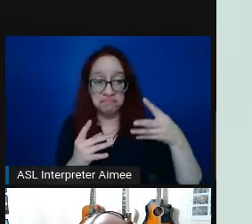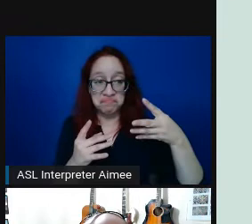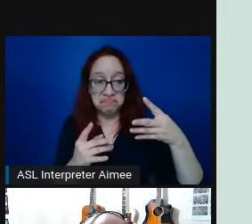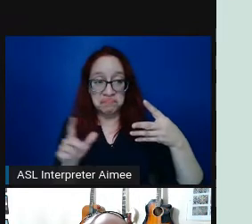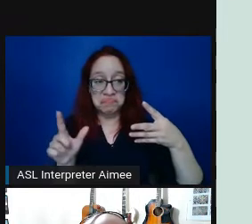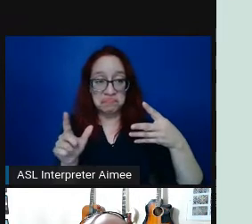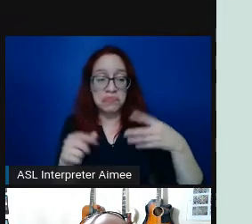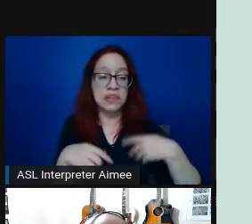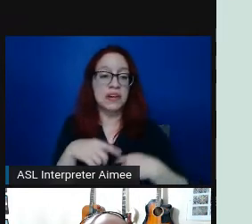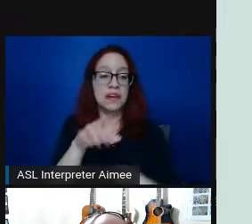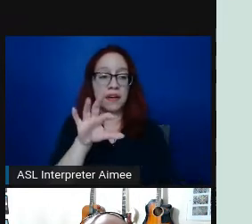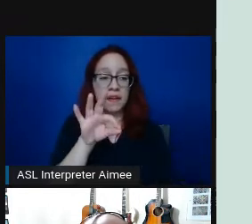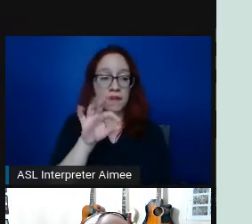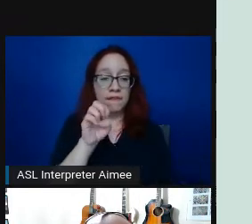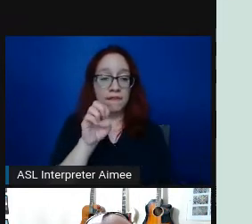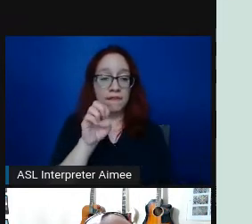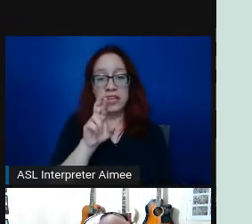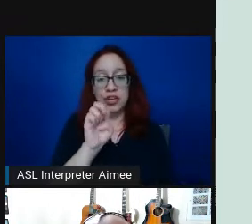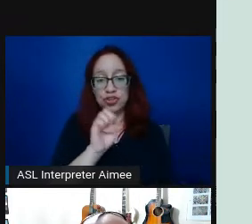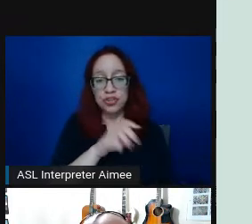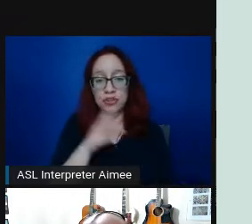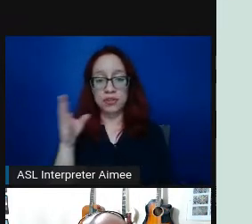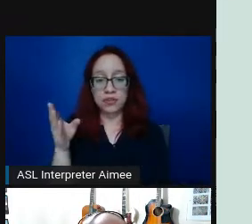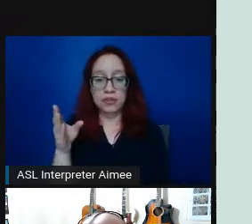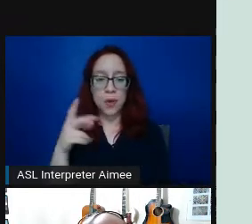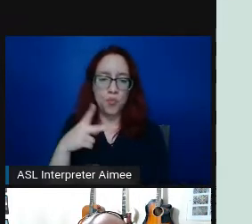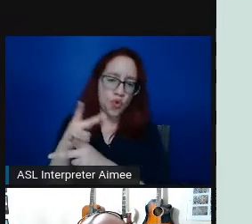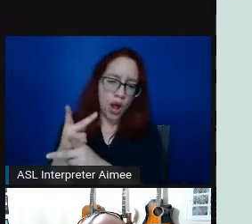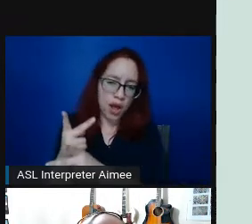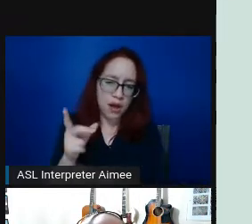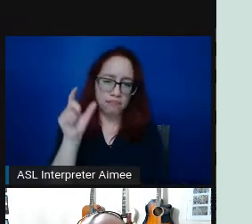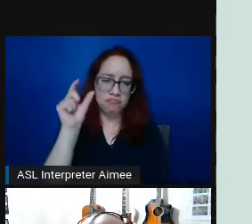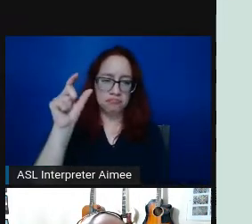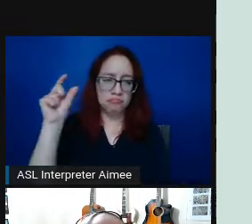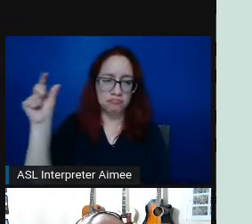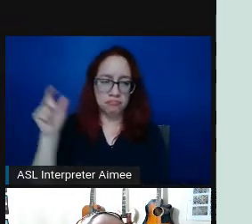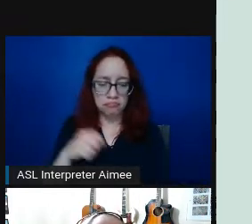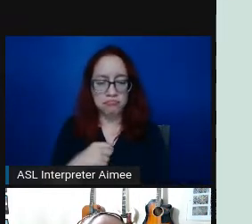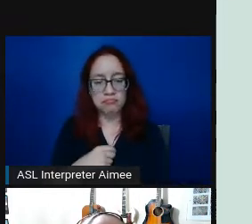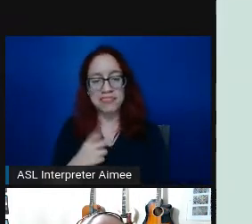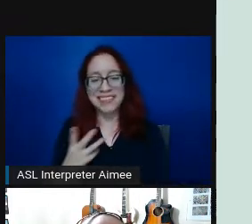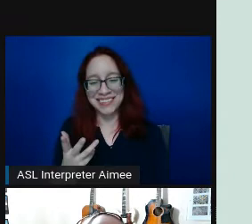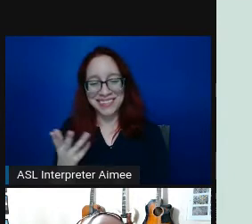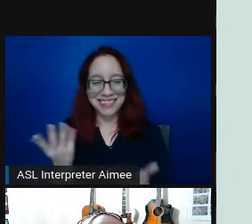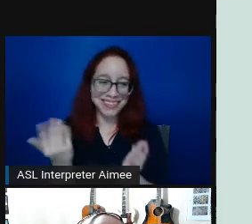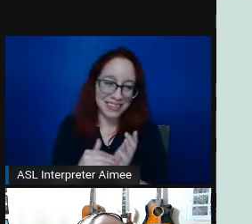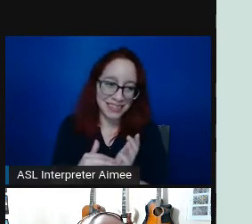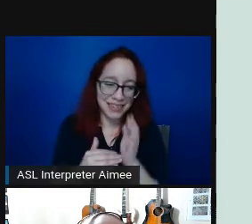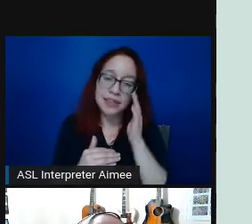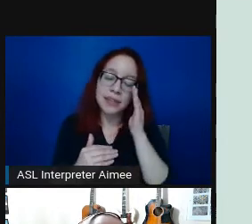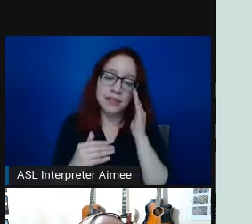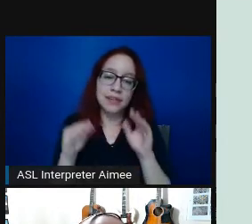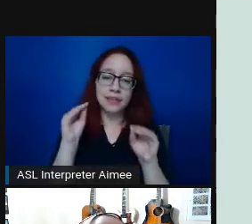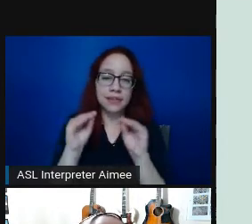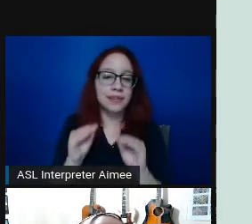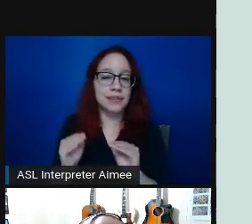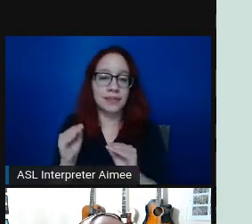and some products across the top. Obviously, once again put together just as an example here.